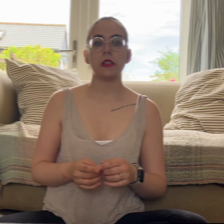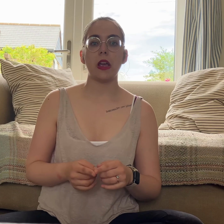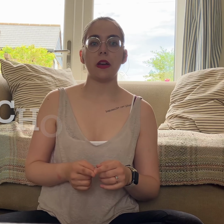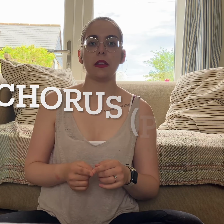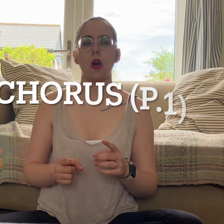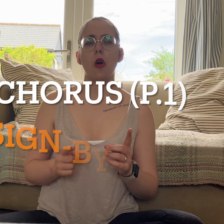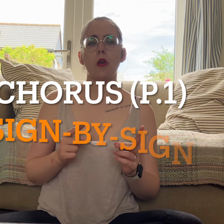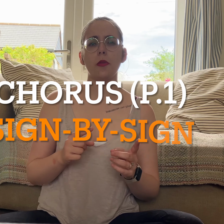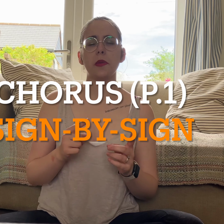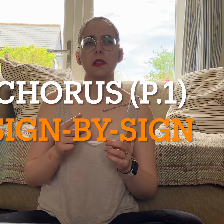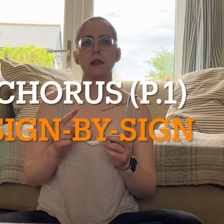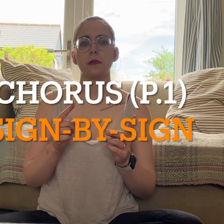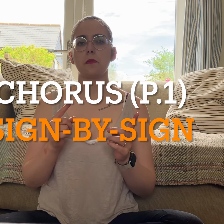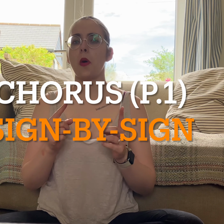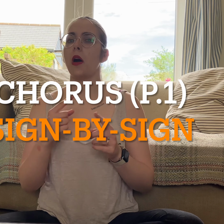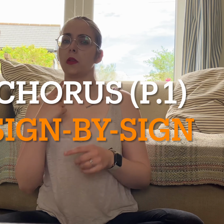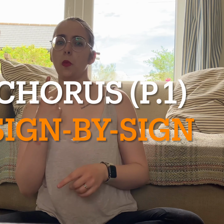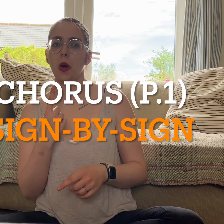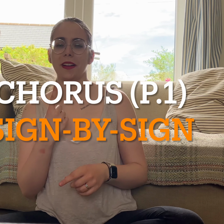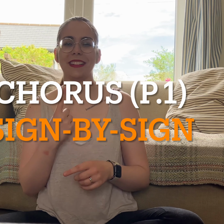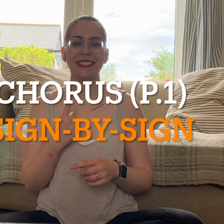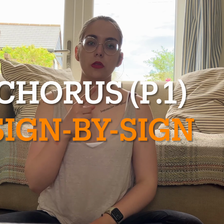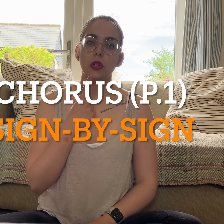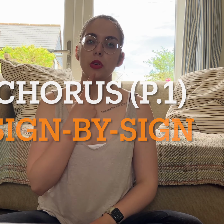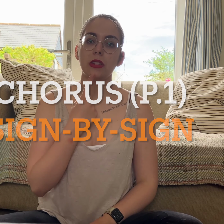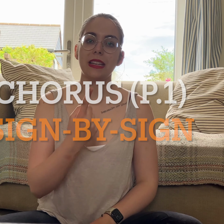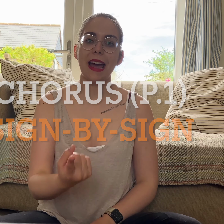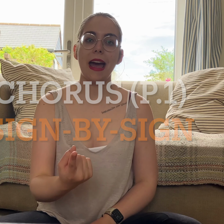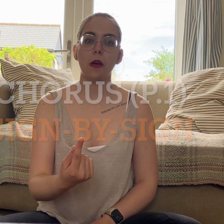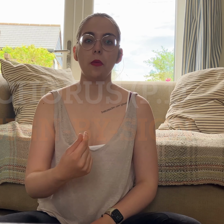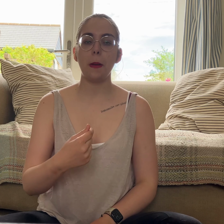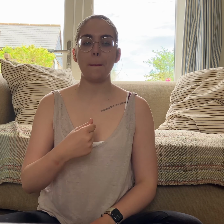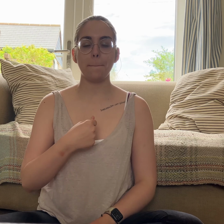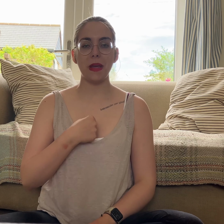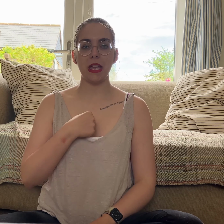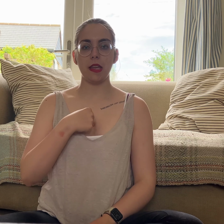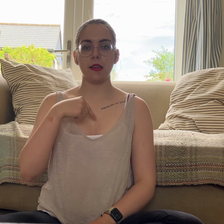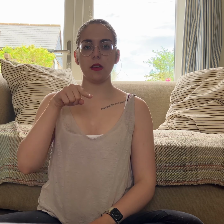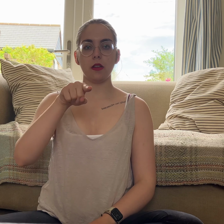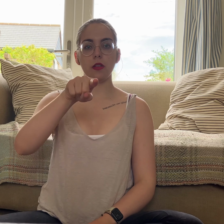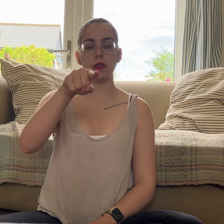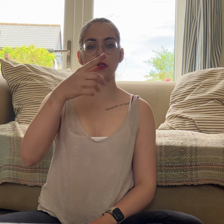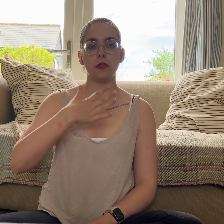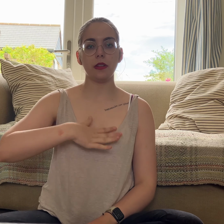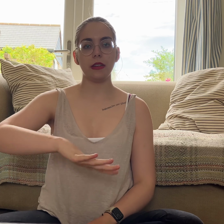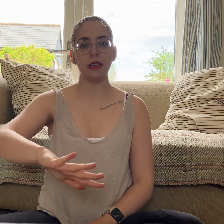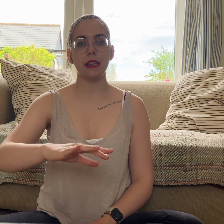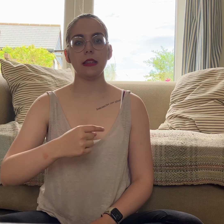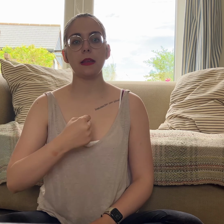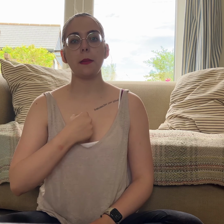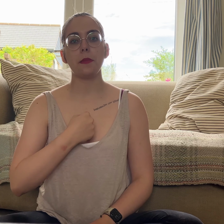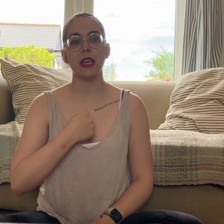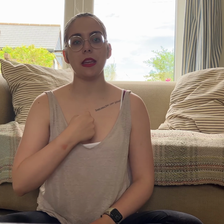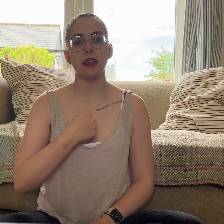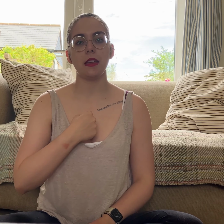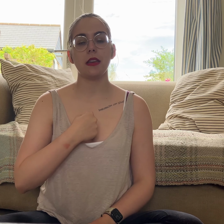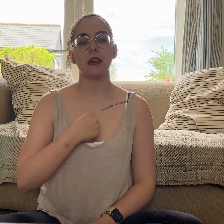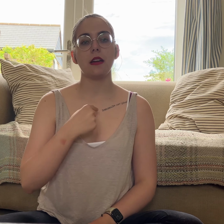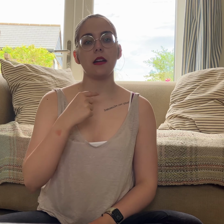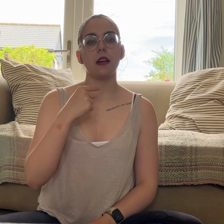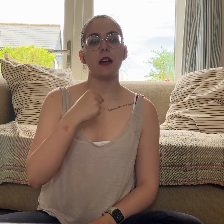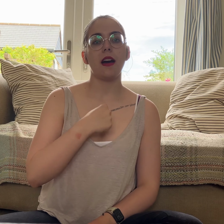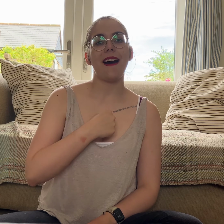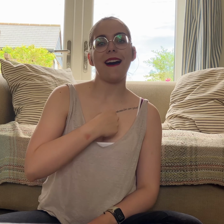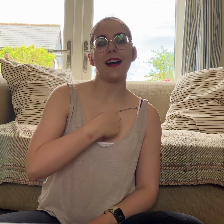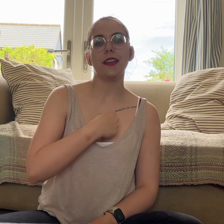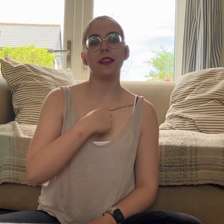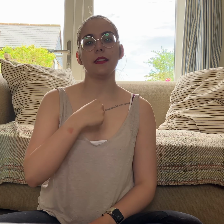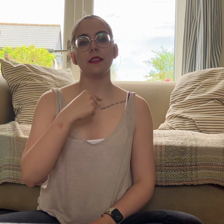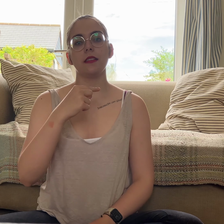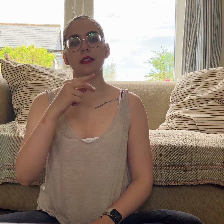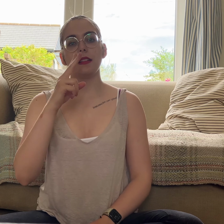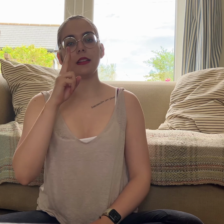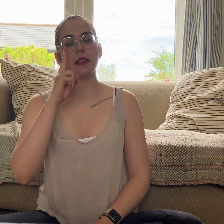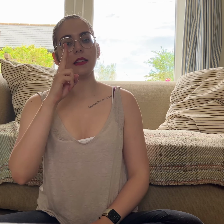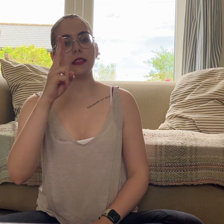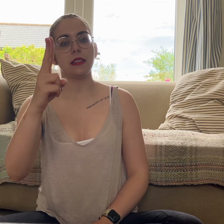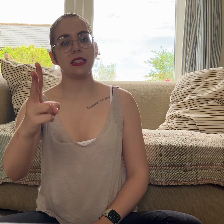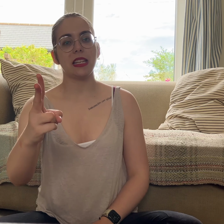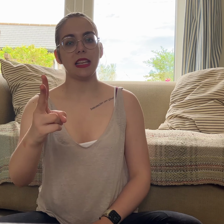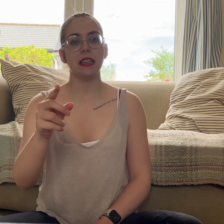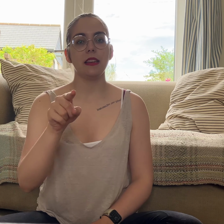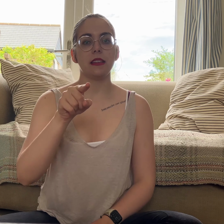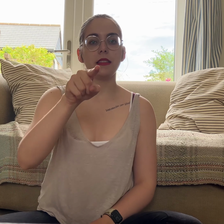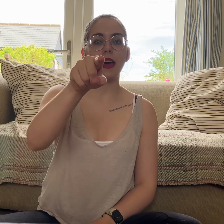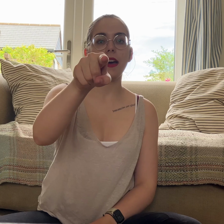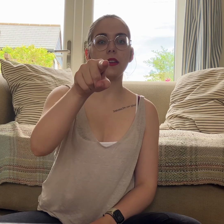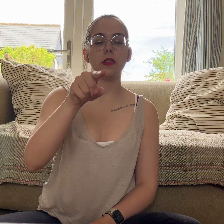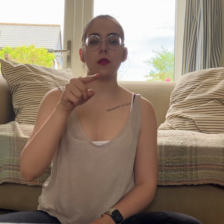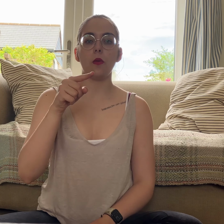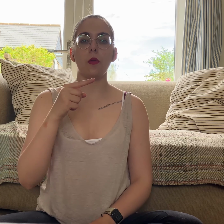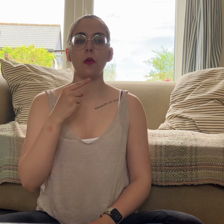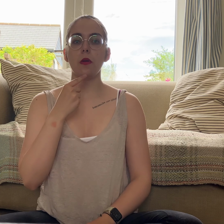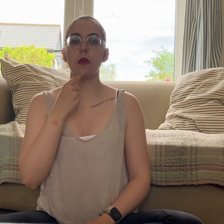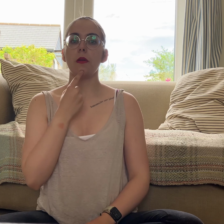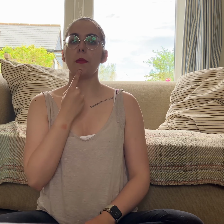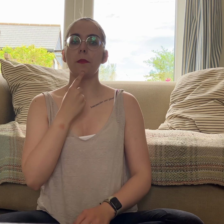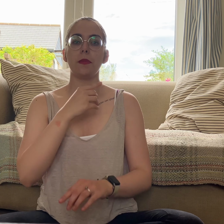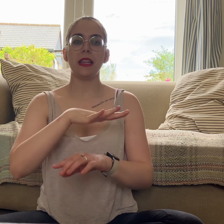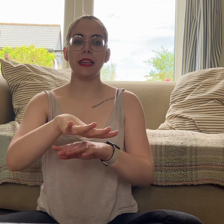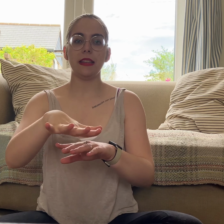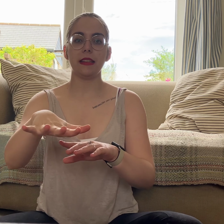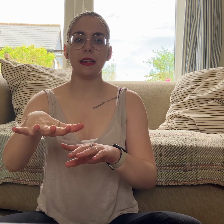So, Chorus Part 1 (laugh). "To tell me you need me, I see that you're bleeding.